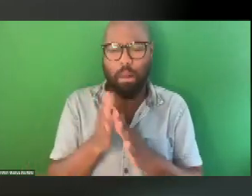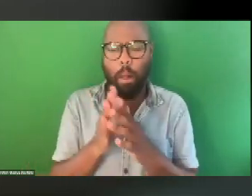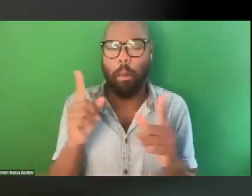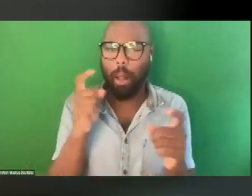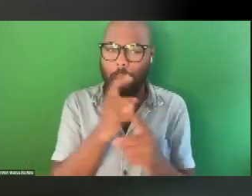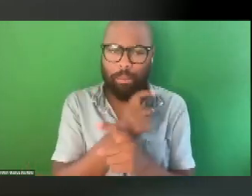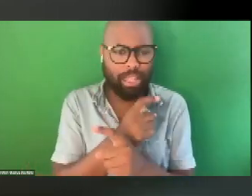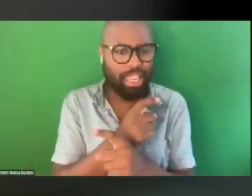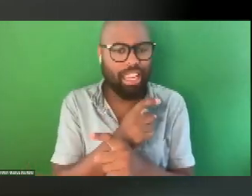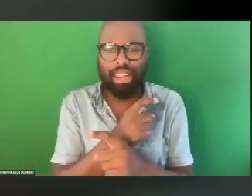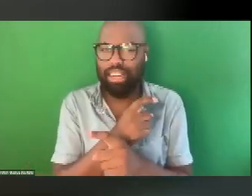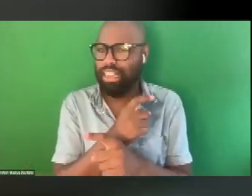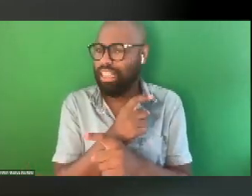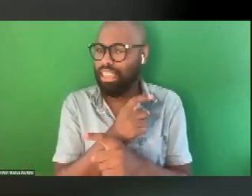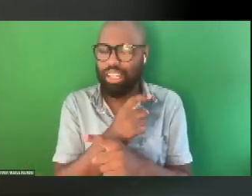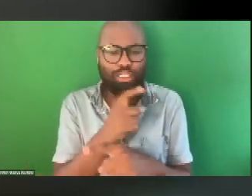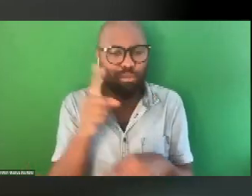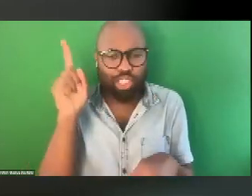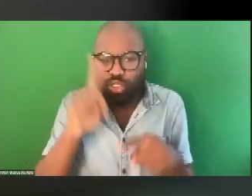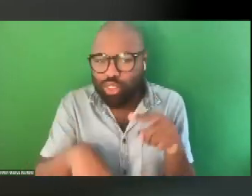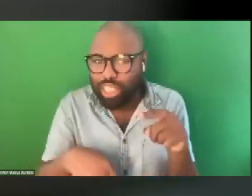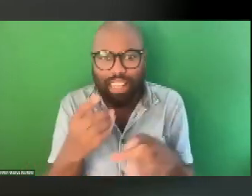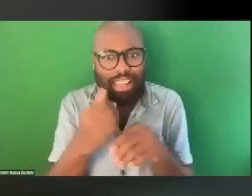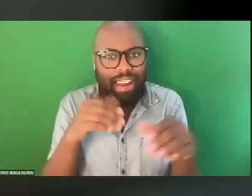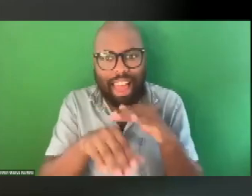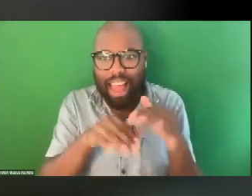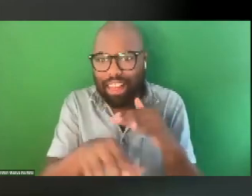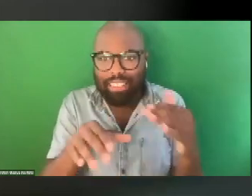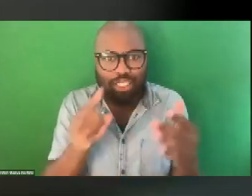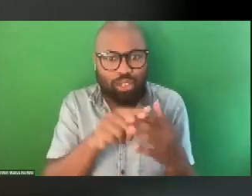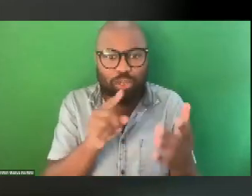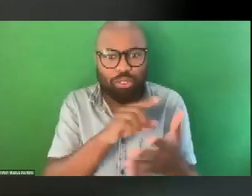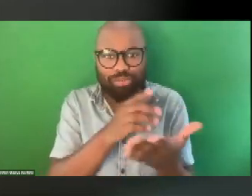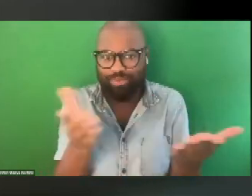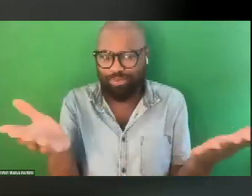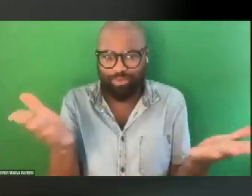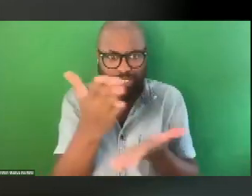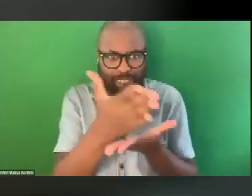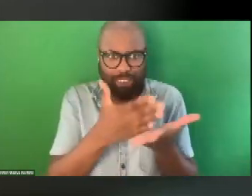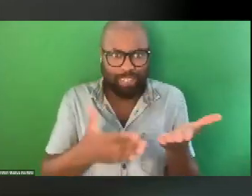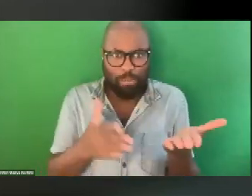your hands on some of that data because